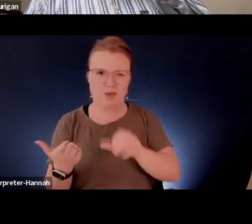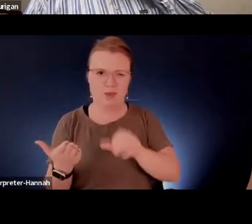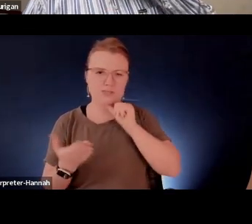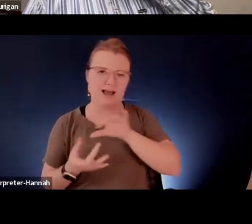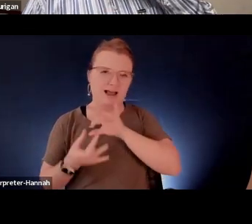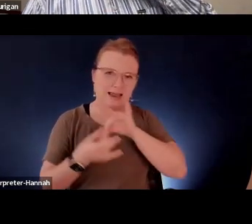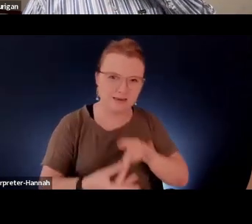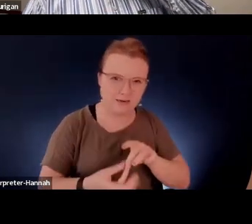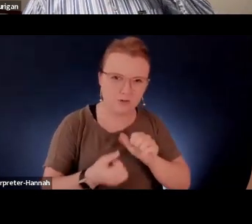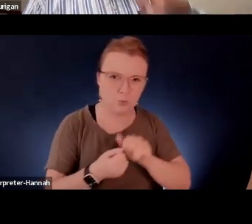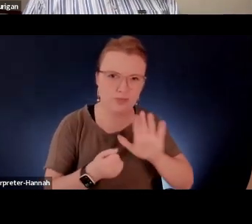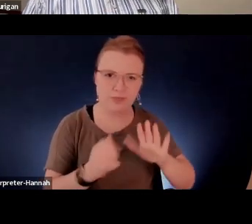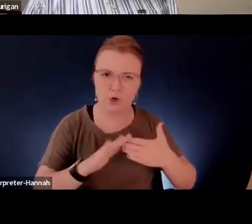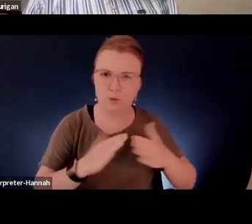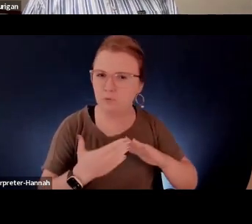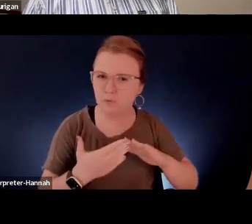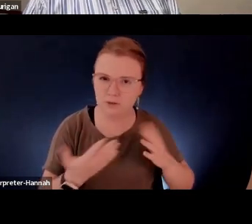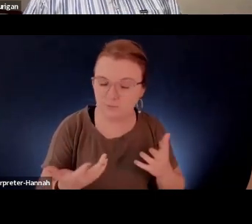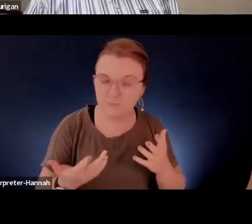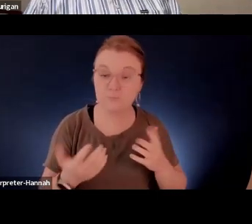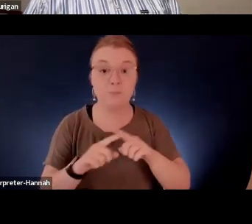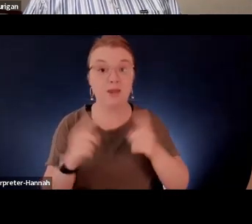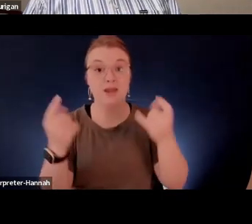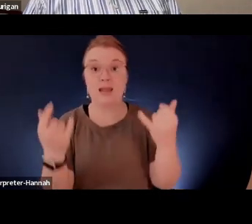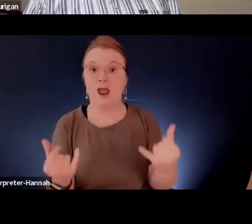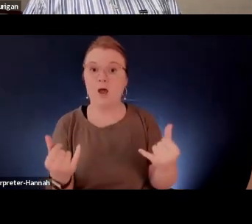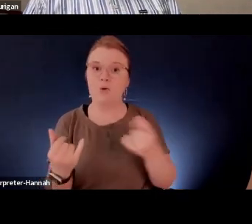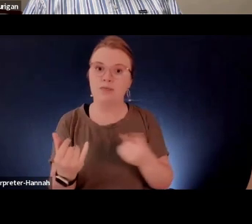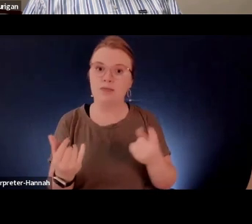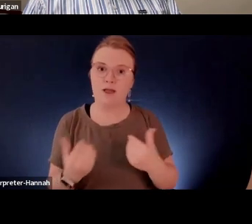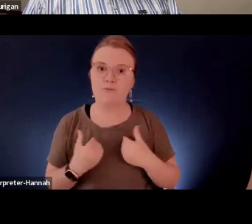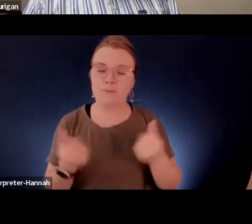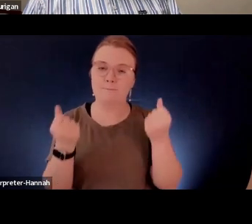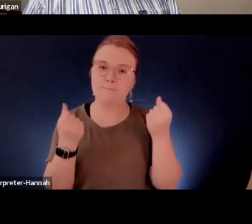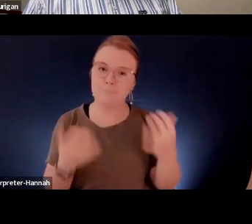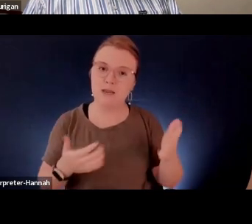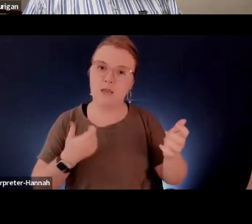Now, they have many mariachi teachers at every high school.